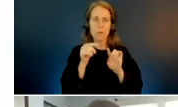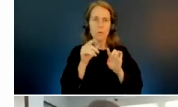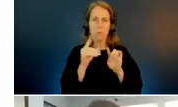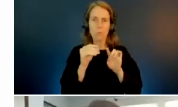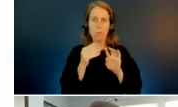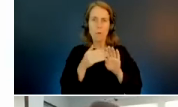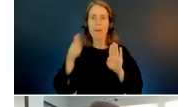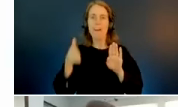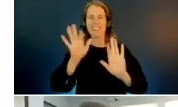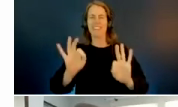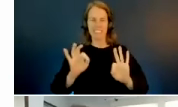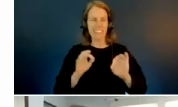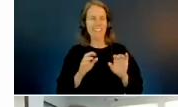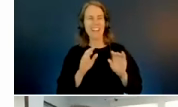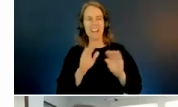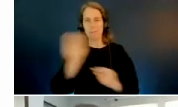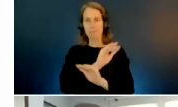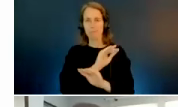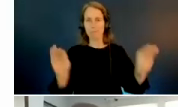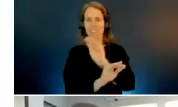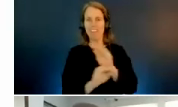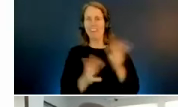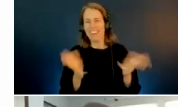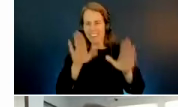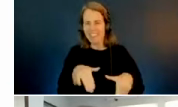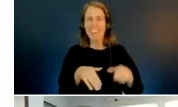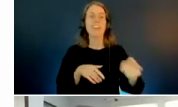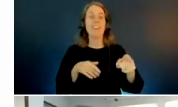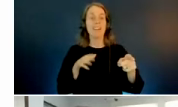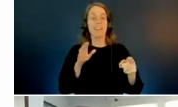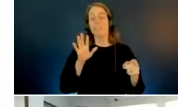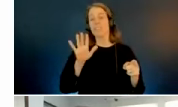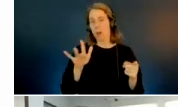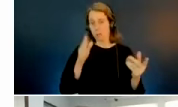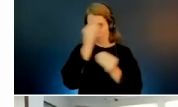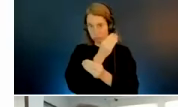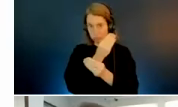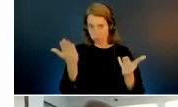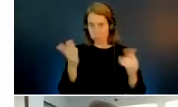there we go i put that in the wrong order, just wanted to touch base that we have lots of upcoming